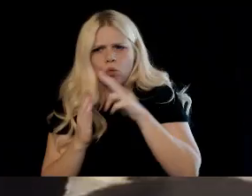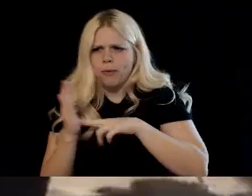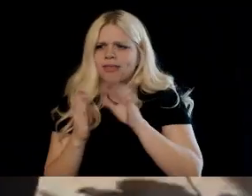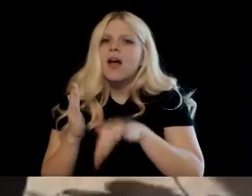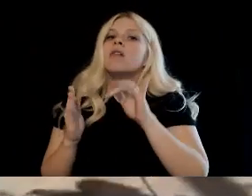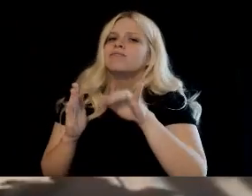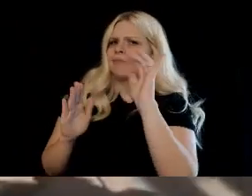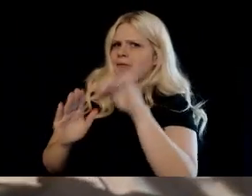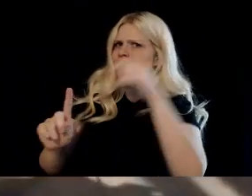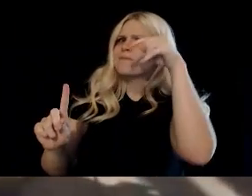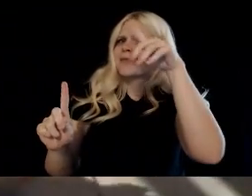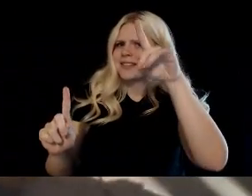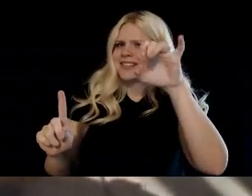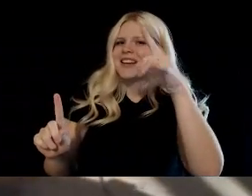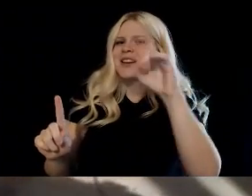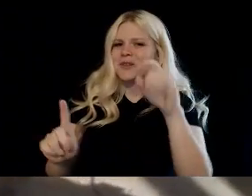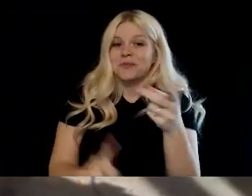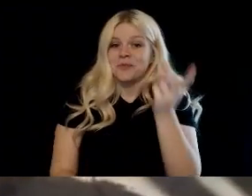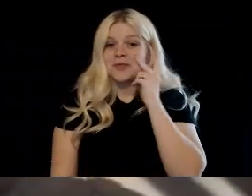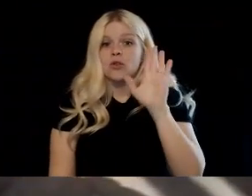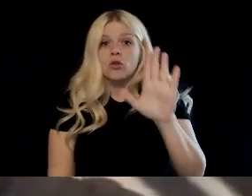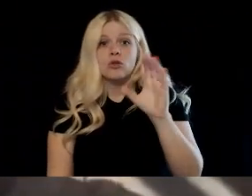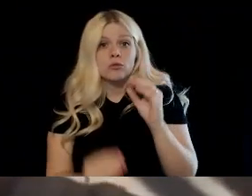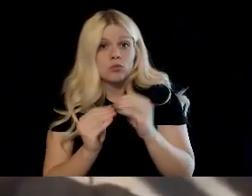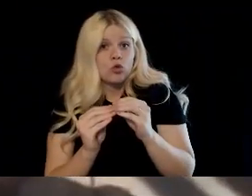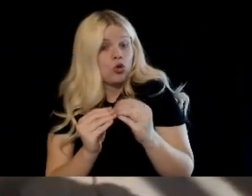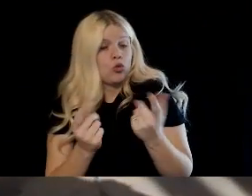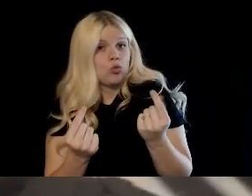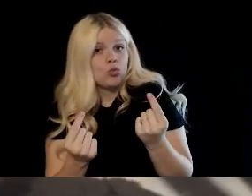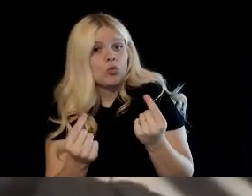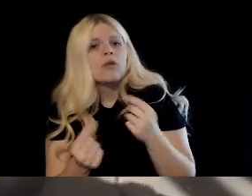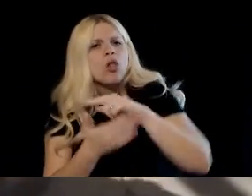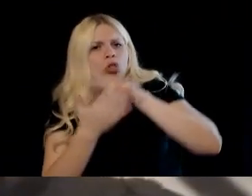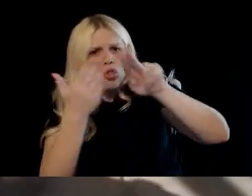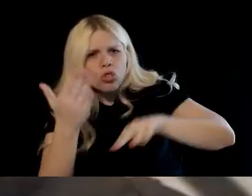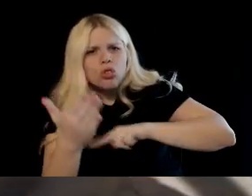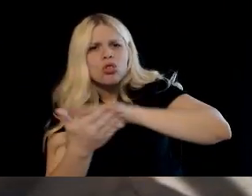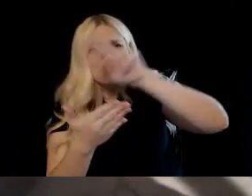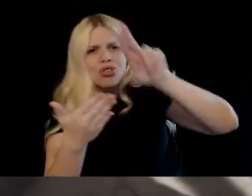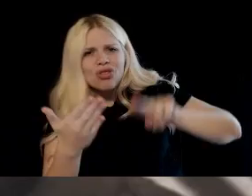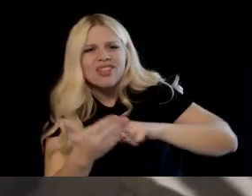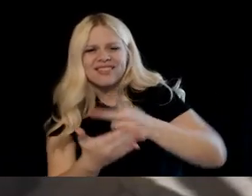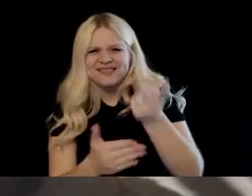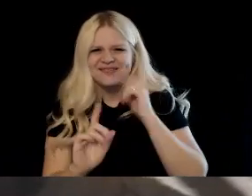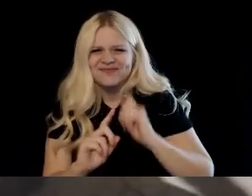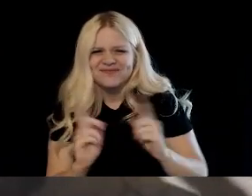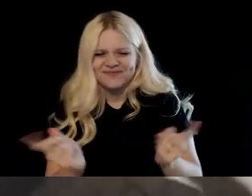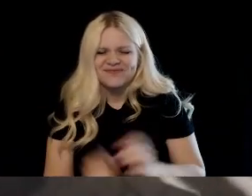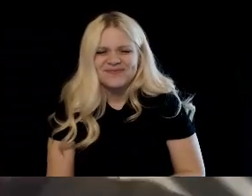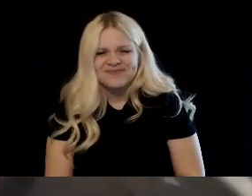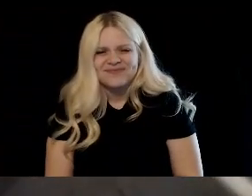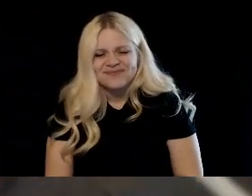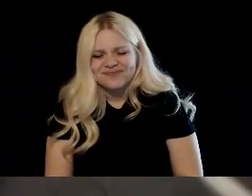Michelle: Mira's are the most swirly of all of them. Erica: I like that. A whole splatch of color. Michelle: Also, we have a joke that Mira has the